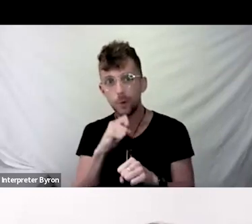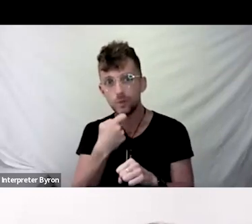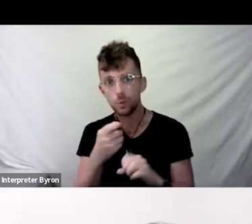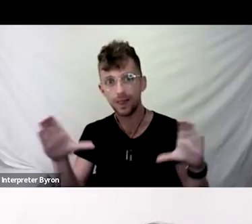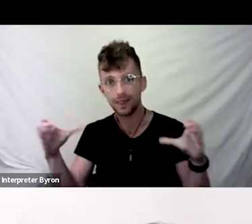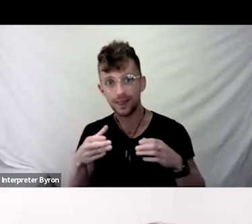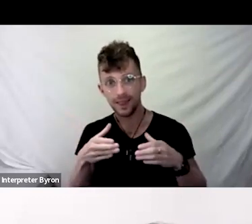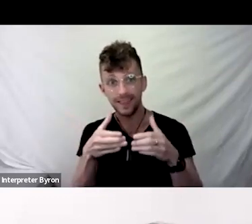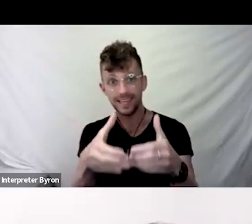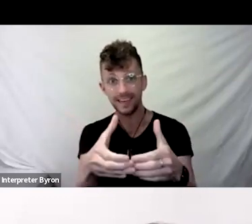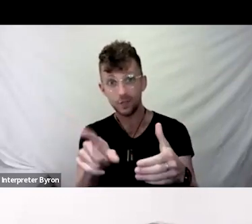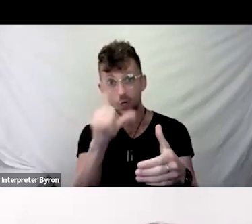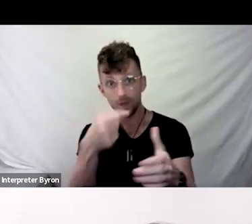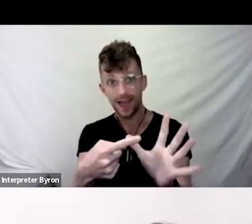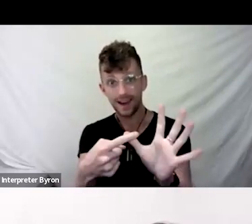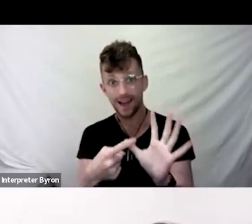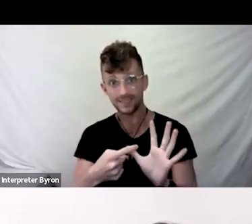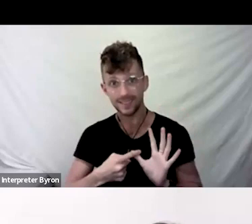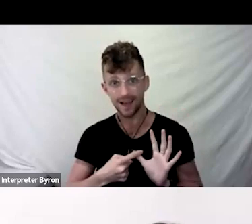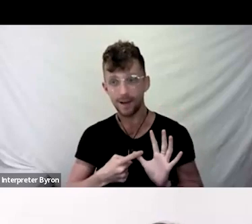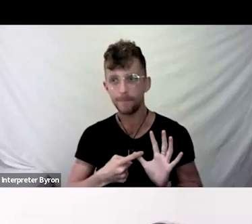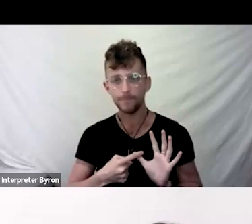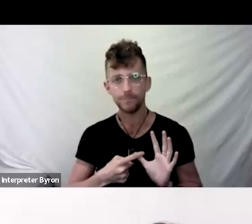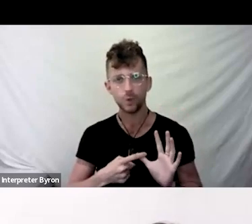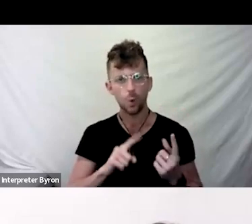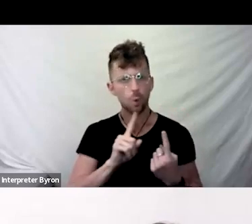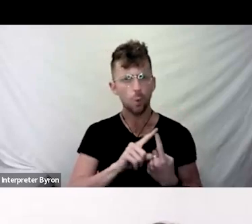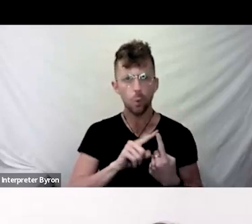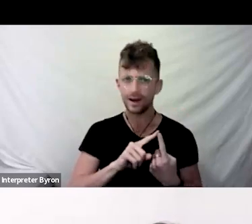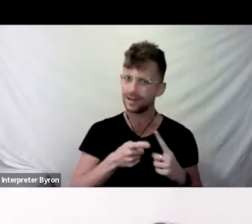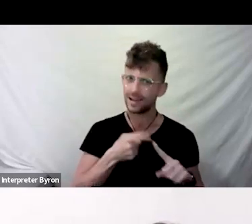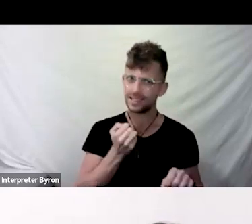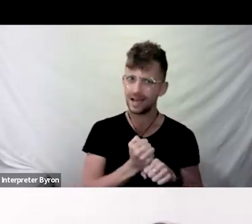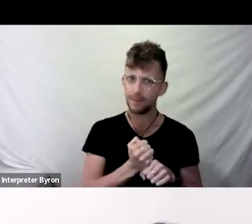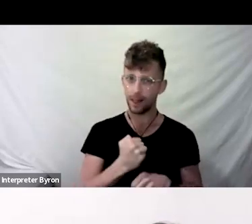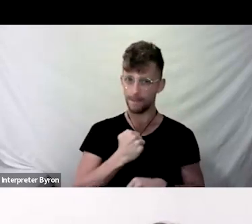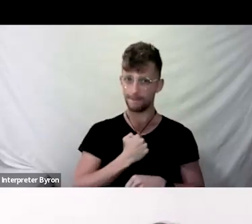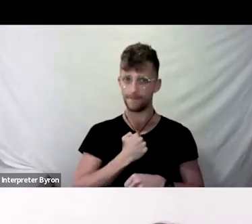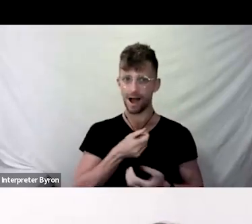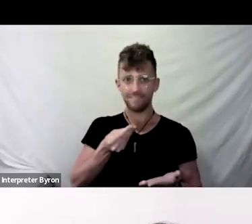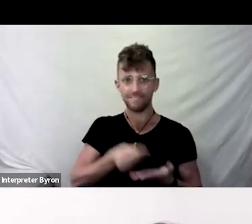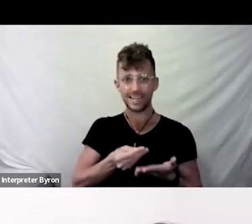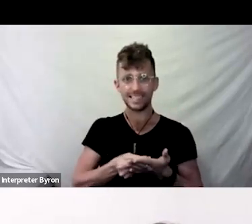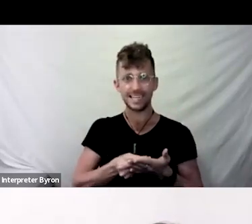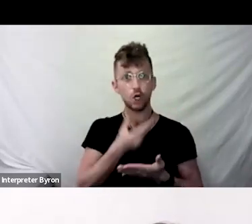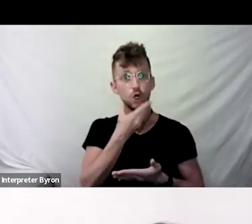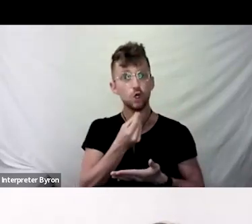because we’ve got a question about, can I use my funding for holidays and overseas travel?